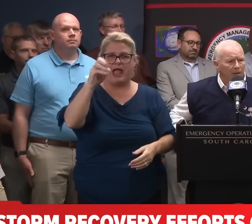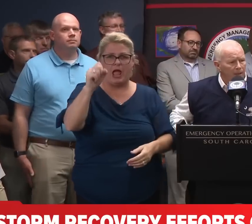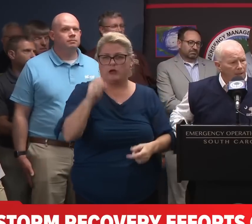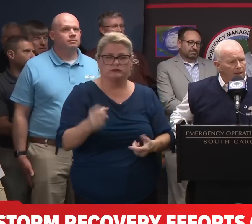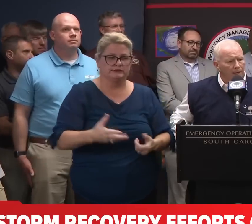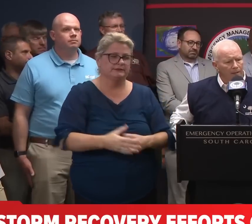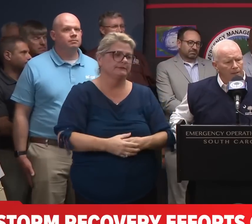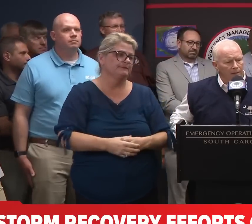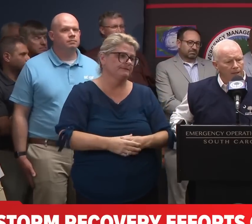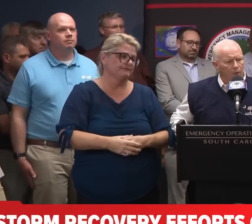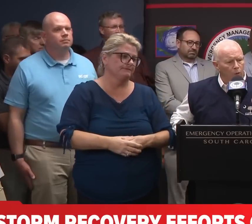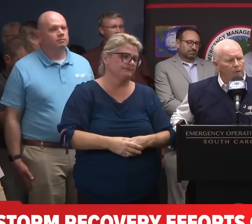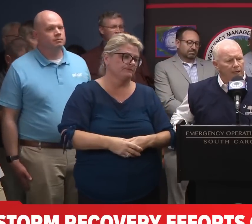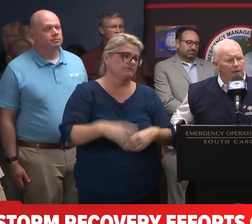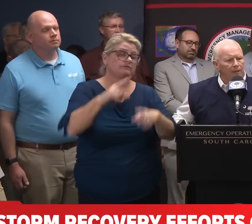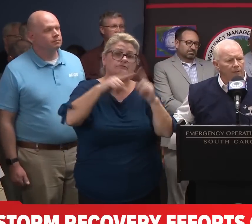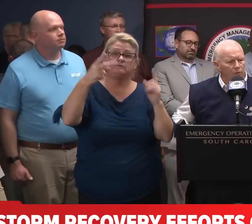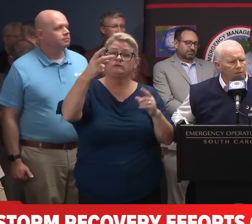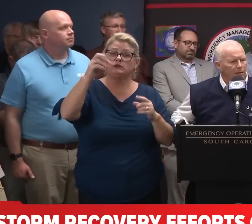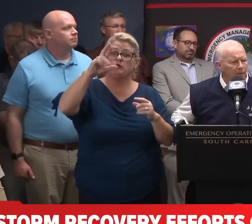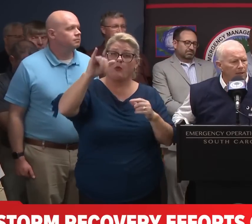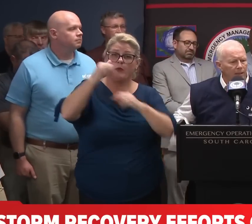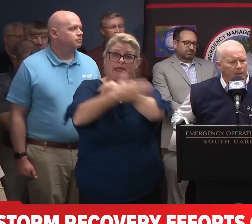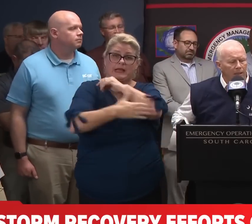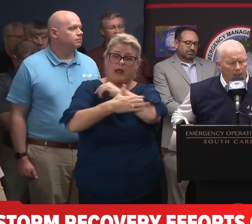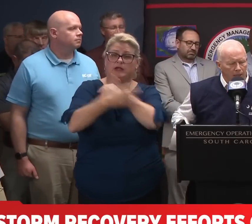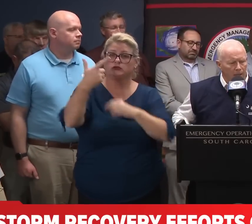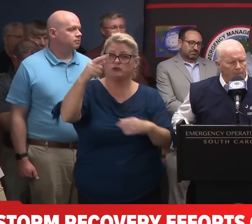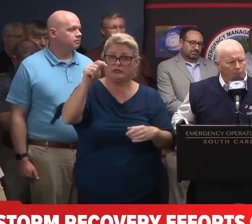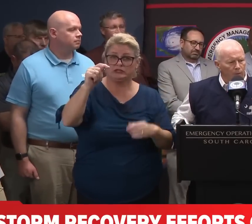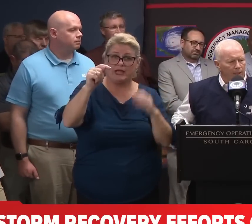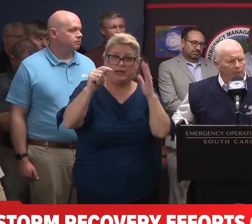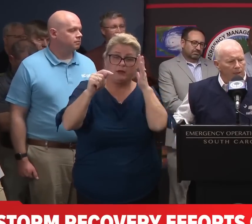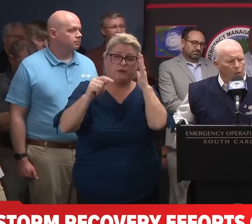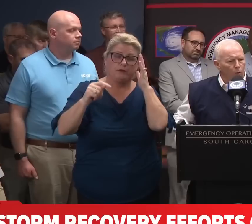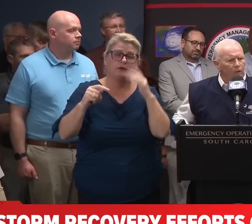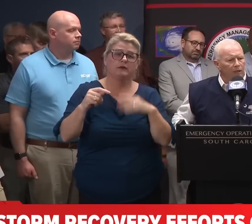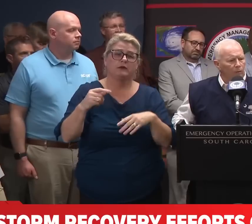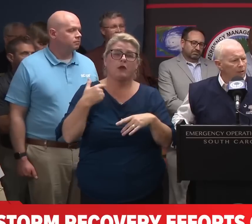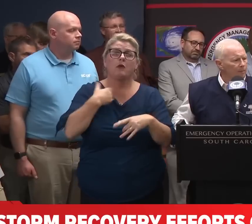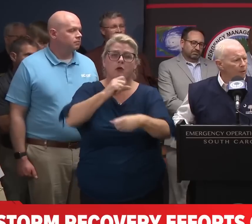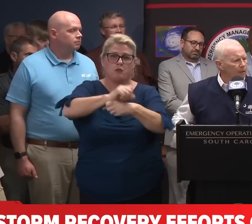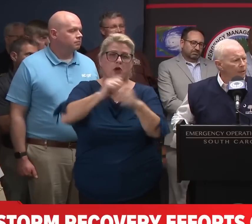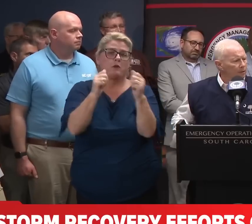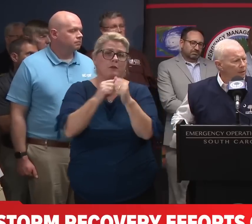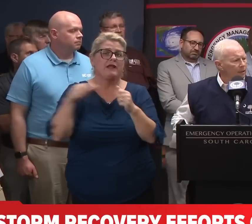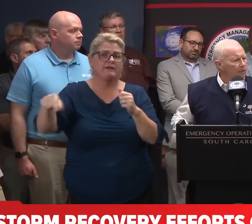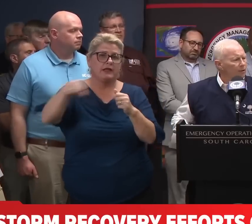But at, in Ore County, Georgetown County, um we are working with the communities in each of